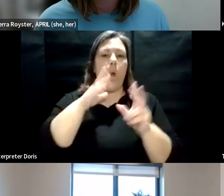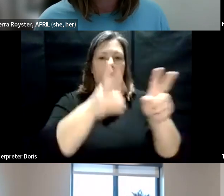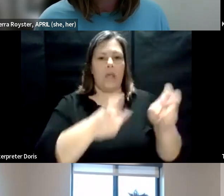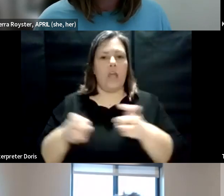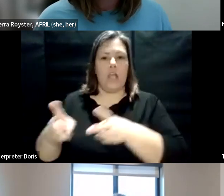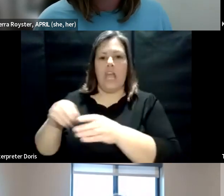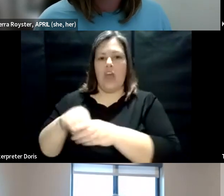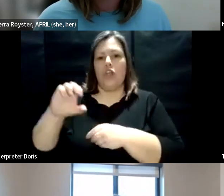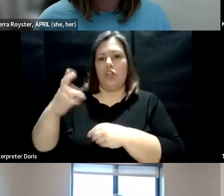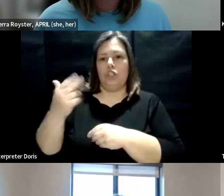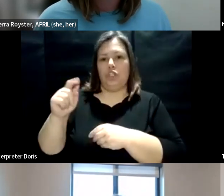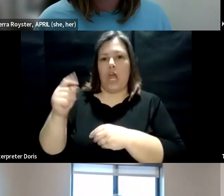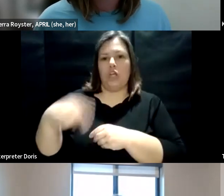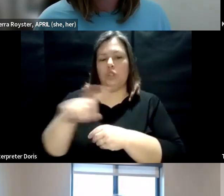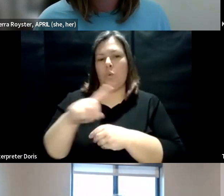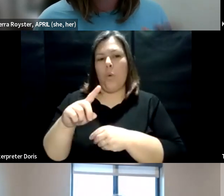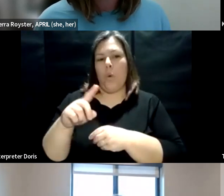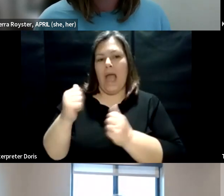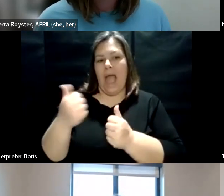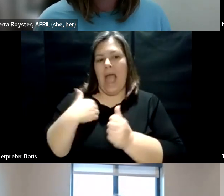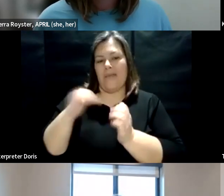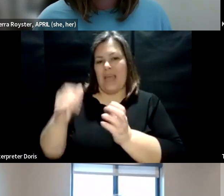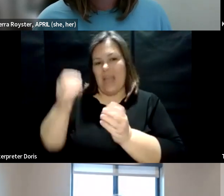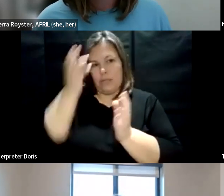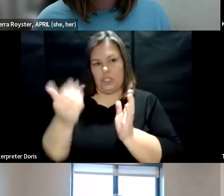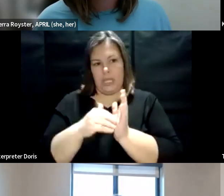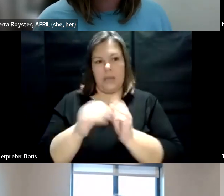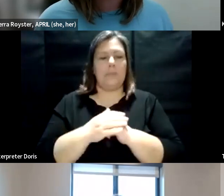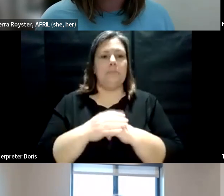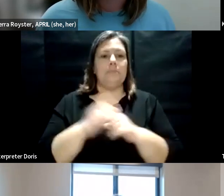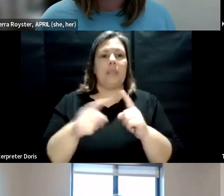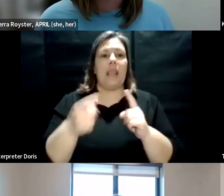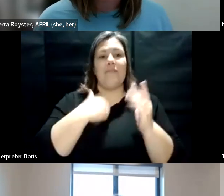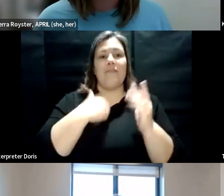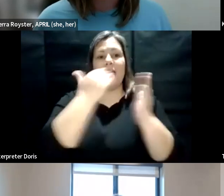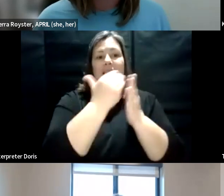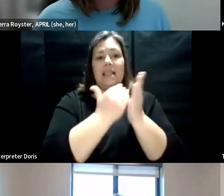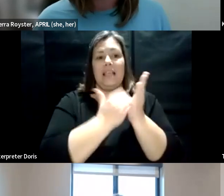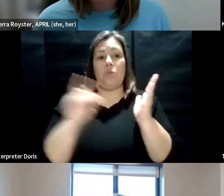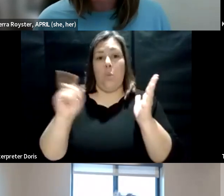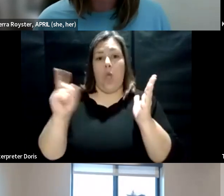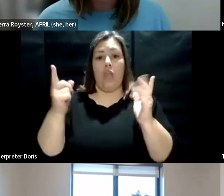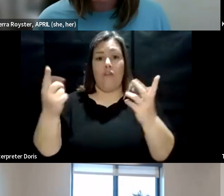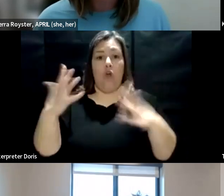Amber has this in the PowerPoint later on that will be sent. Later on that will be sent. But I'm gonna drop it into the chat just as well. I'm going to drop into the chat as well so you have it in multiple places. So you have it in multiple places. But there's a list of where they've already been in the report that have been done.